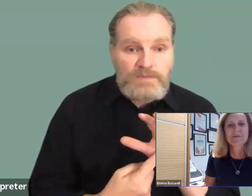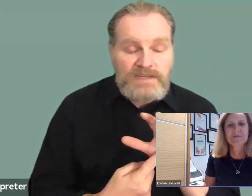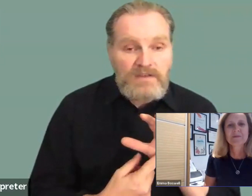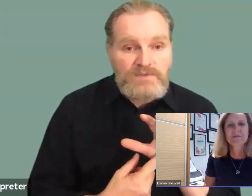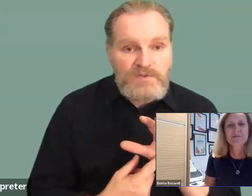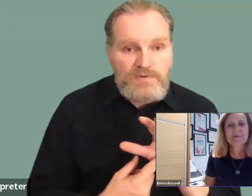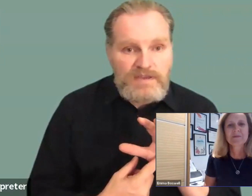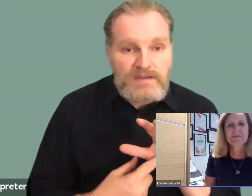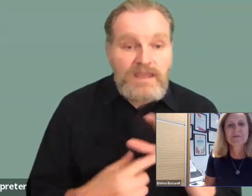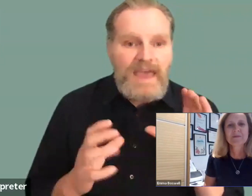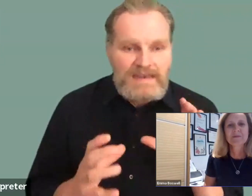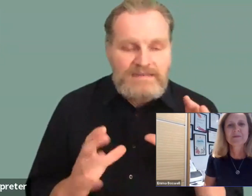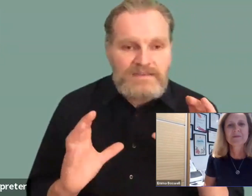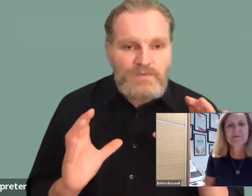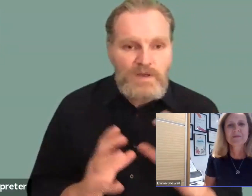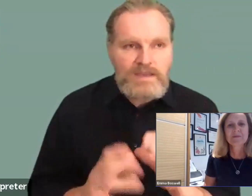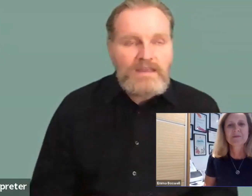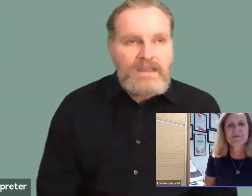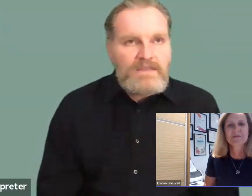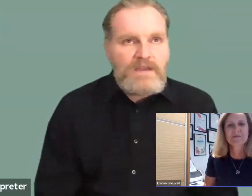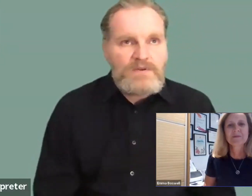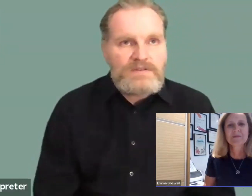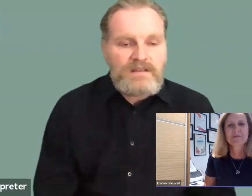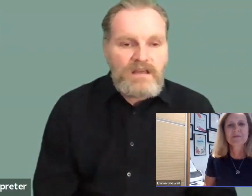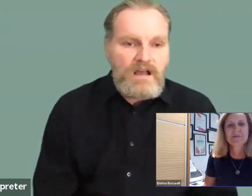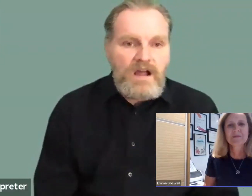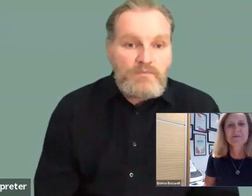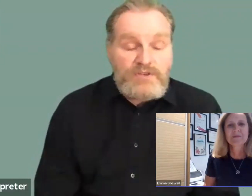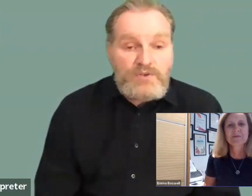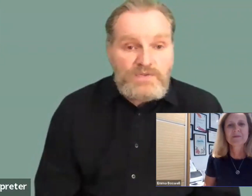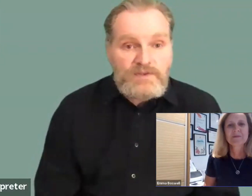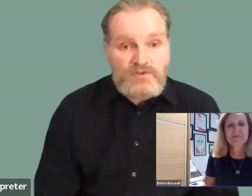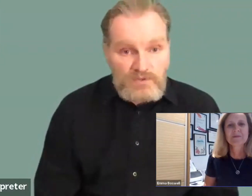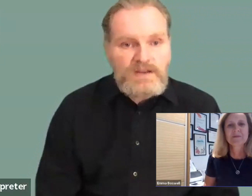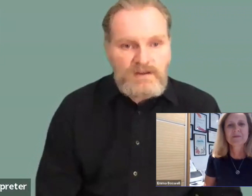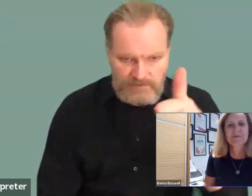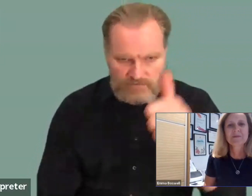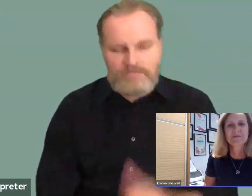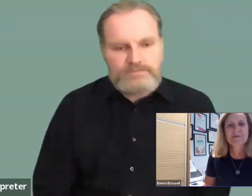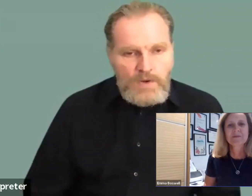optic nerve to the brain. Hence, that's why there is reduced vision or tunnel vision.